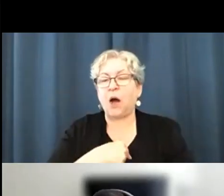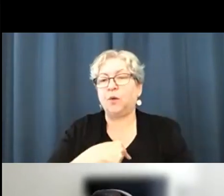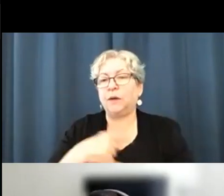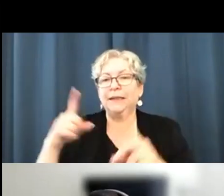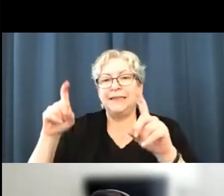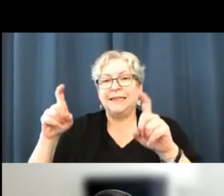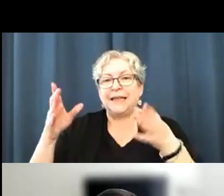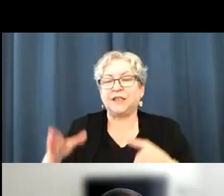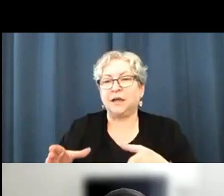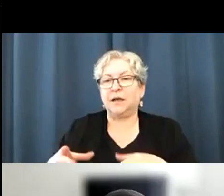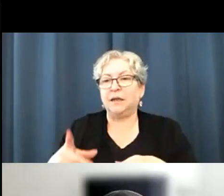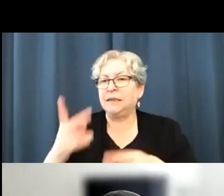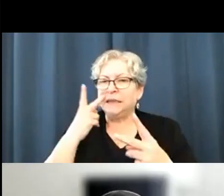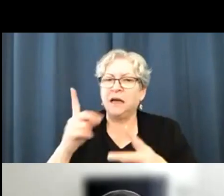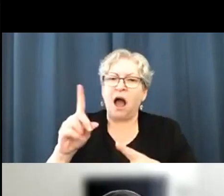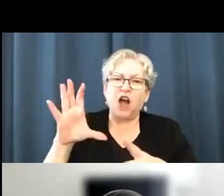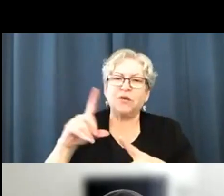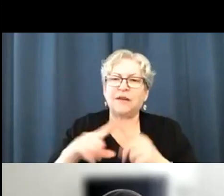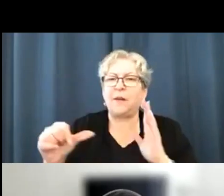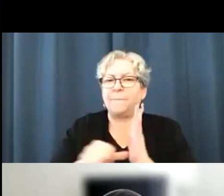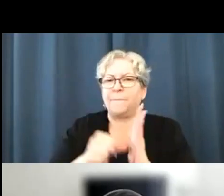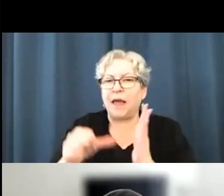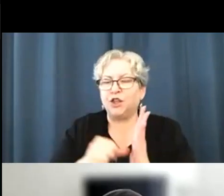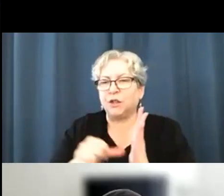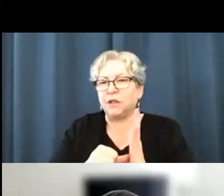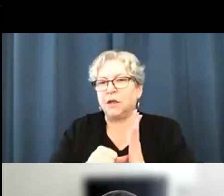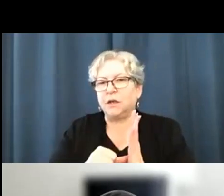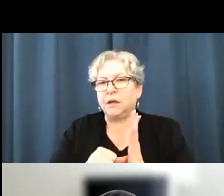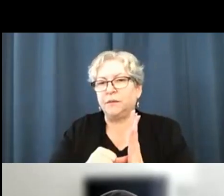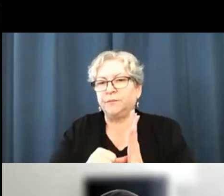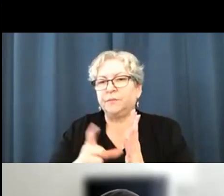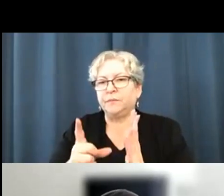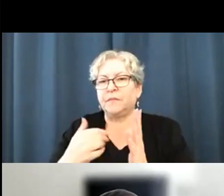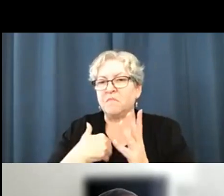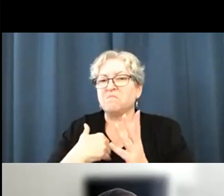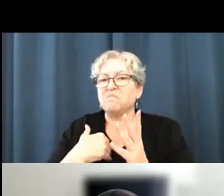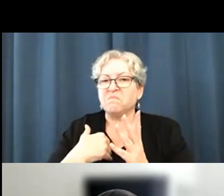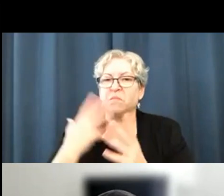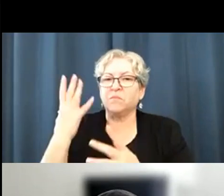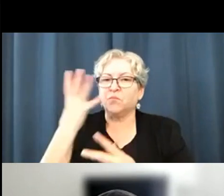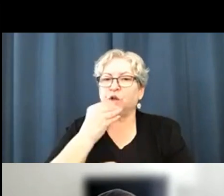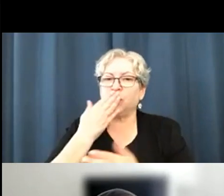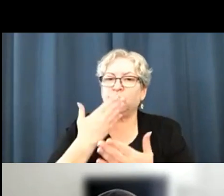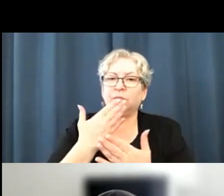Has seen hundreds of pages and has some pretty interesting insight.